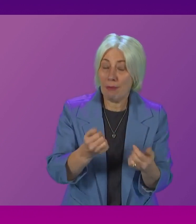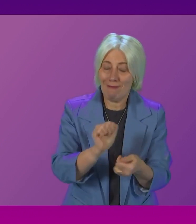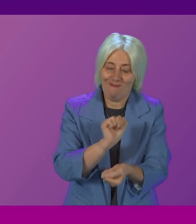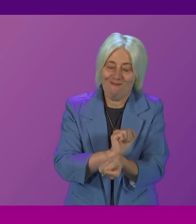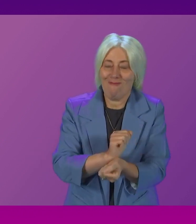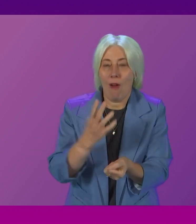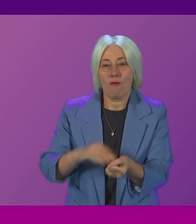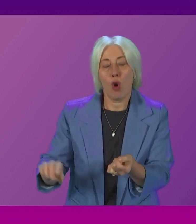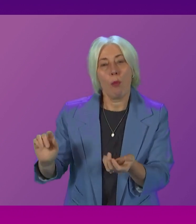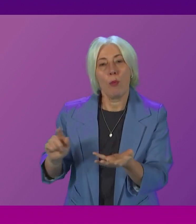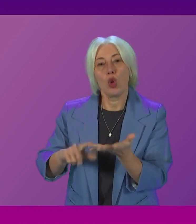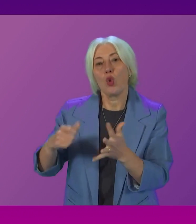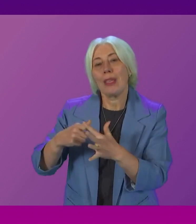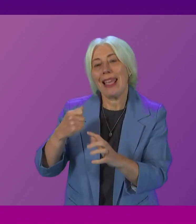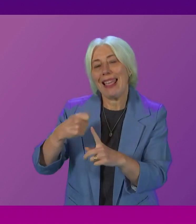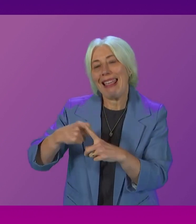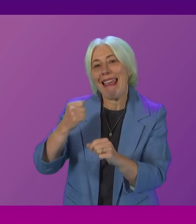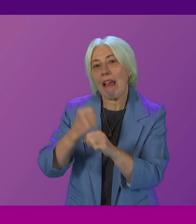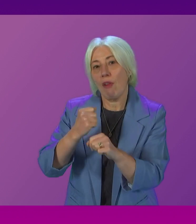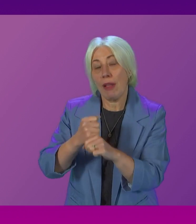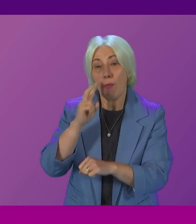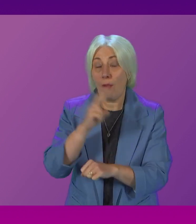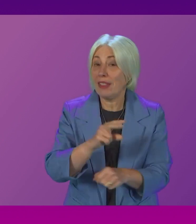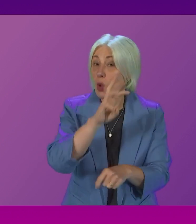on us—so I know how difficult it is. We have seen industrial action in Wales, where Labour is in